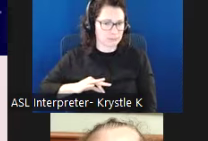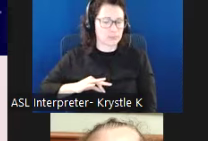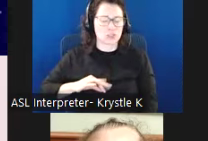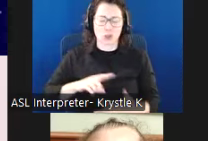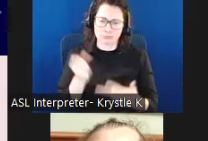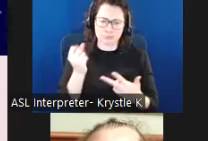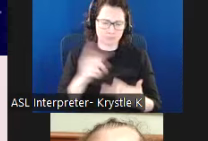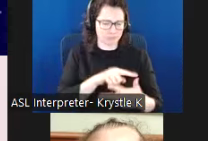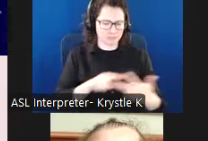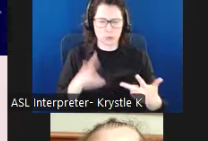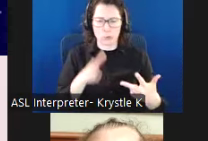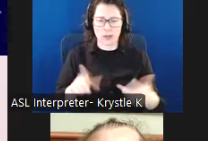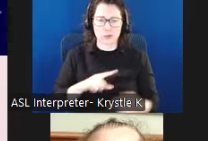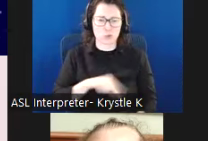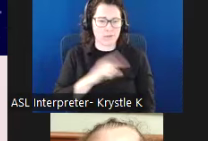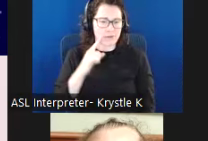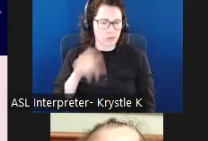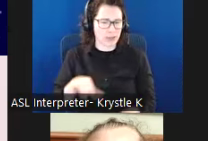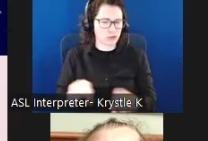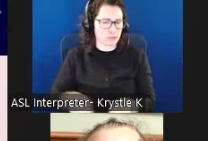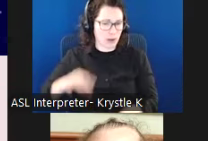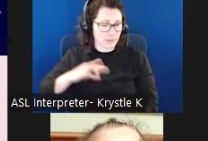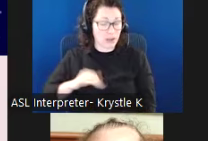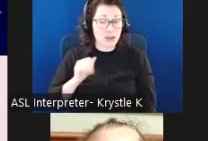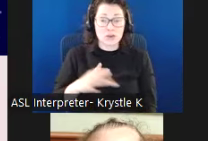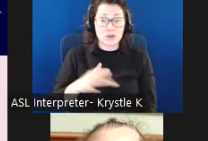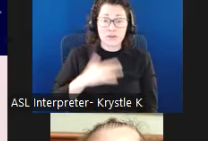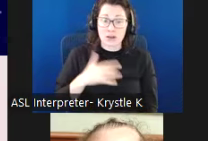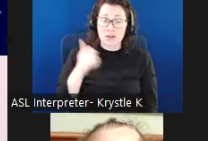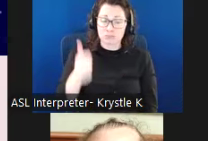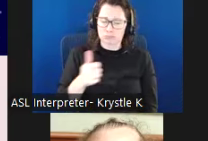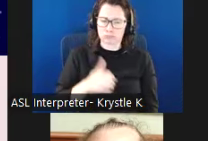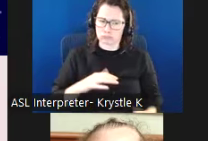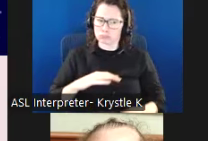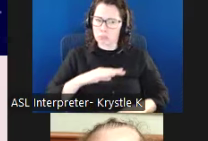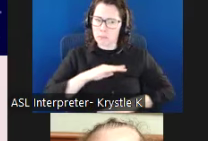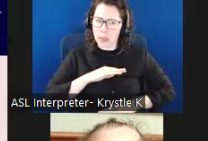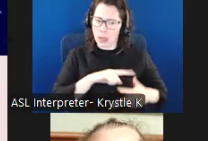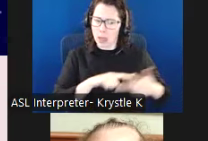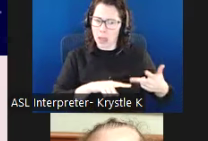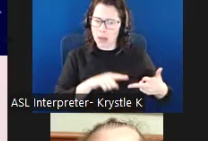ways to qualify for the benefit. If you think that you have met these